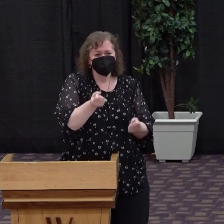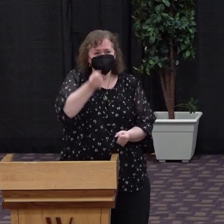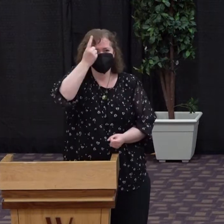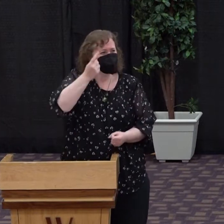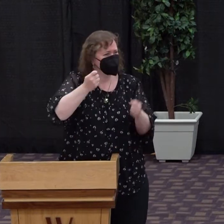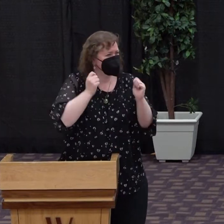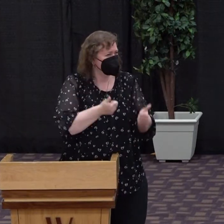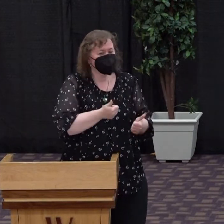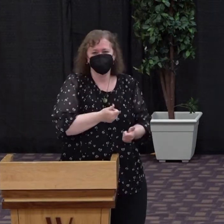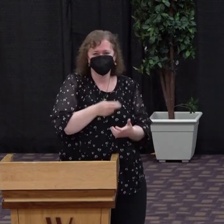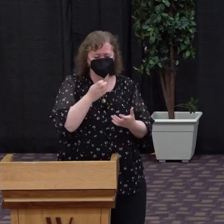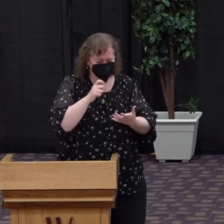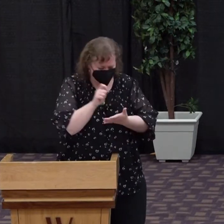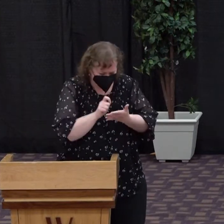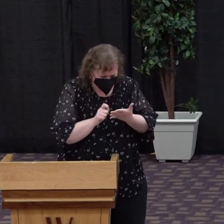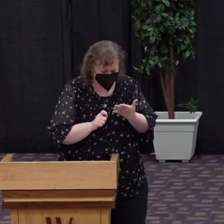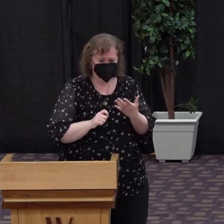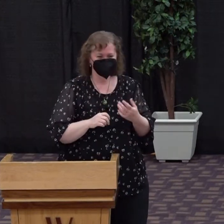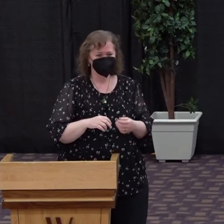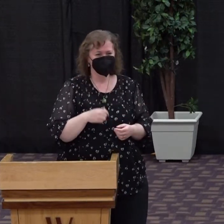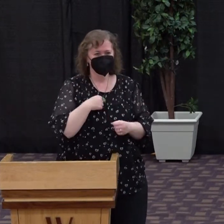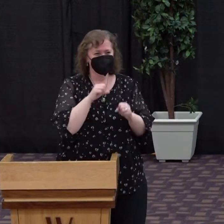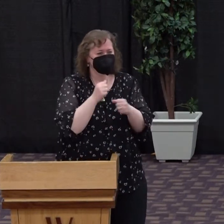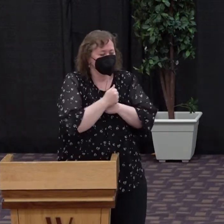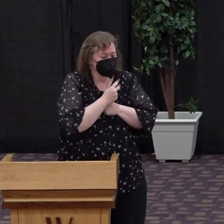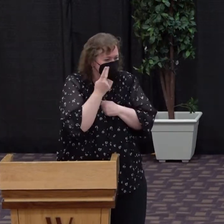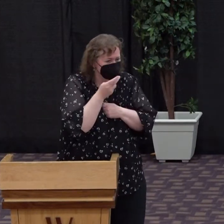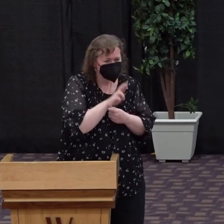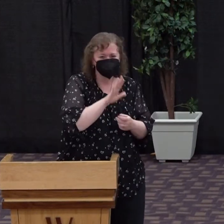ready to learn, and making sure that they understand the information.